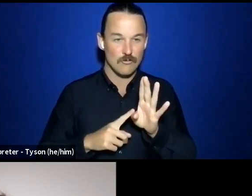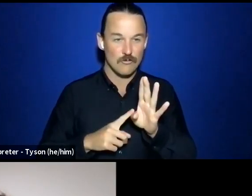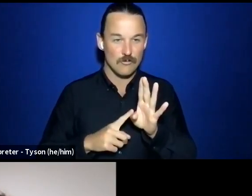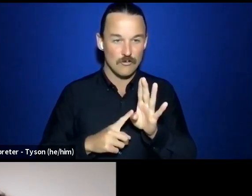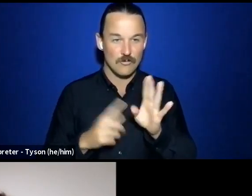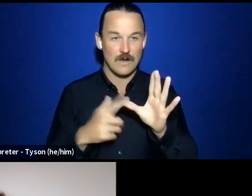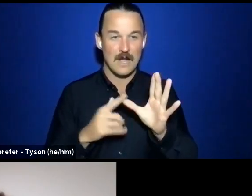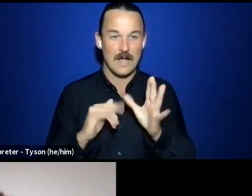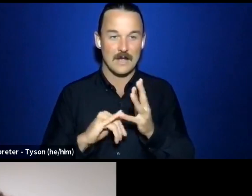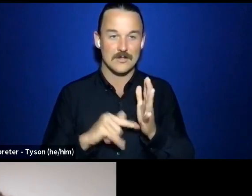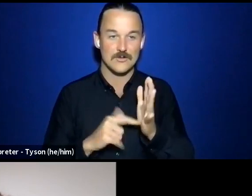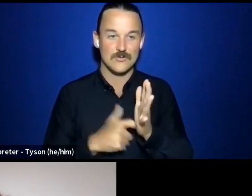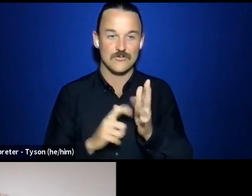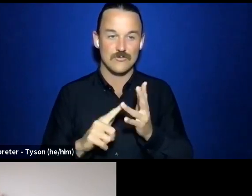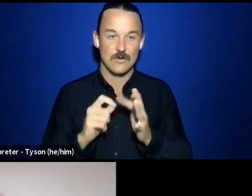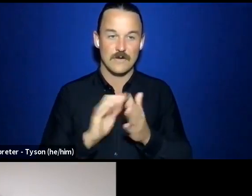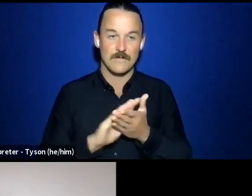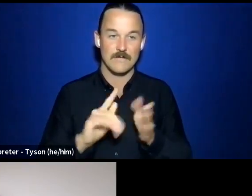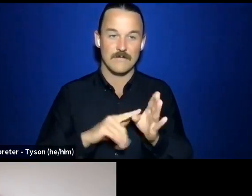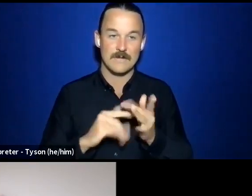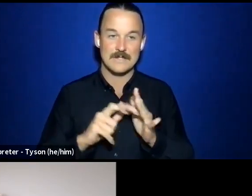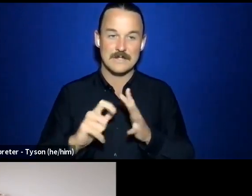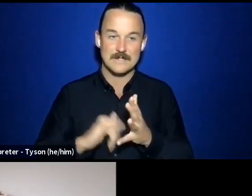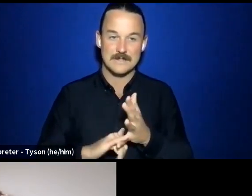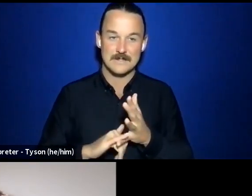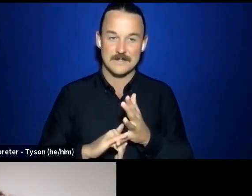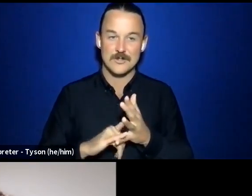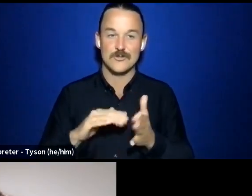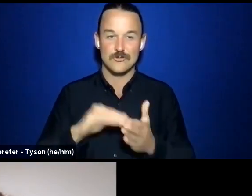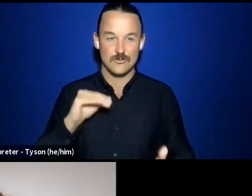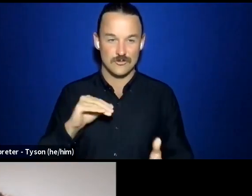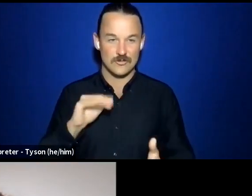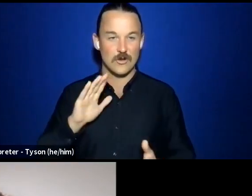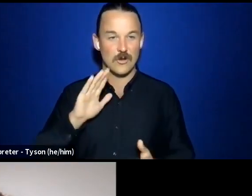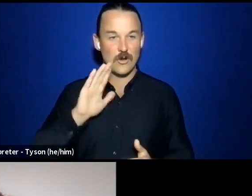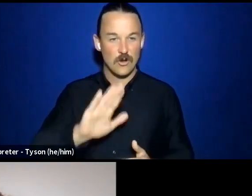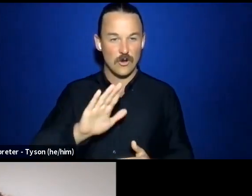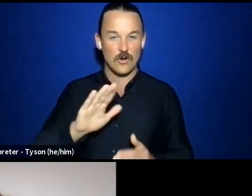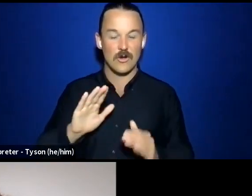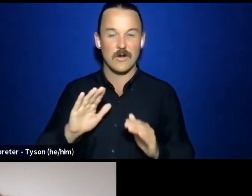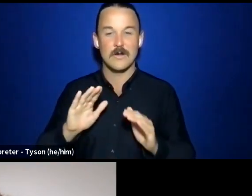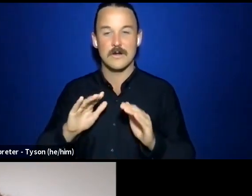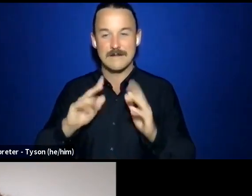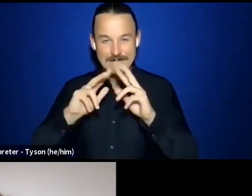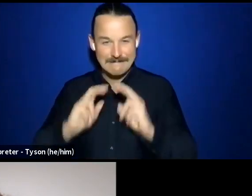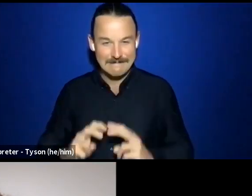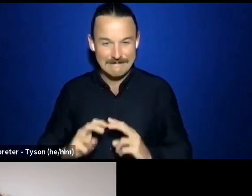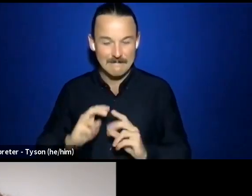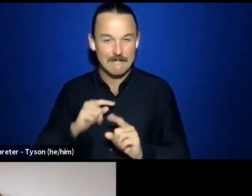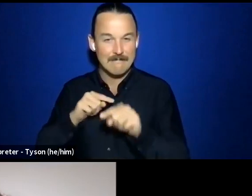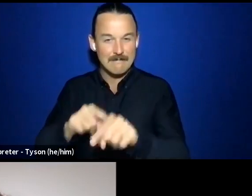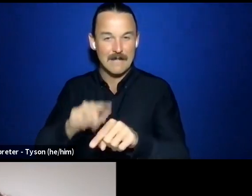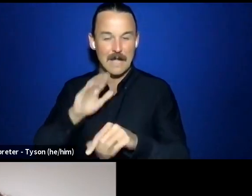award winning science community winning science communicator, who. e work e work centers on the promotion of Aboriginal and Torres Strait Islander diligence and